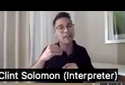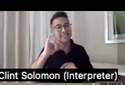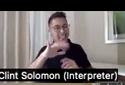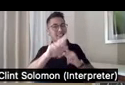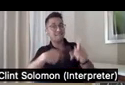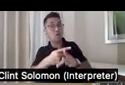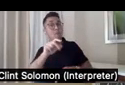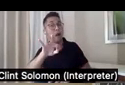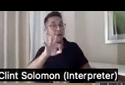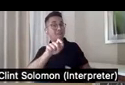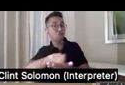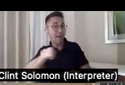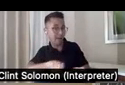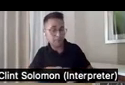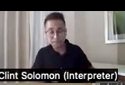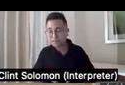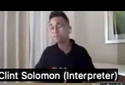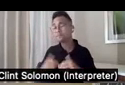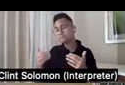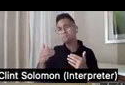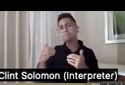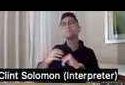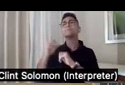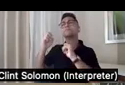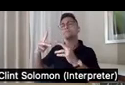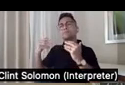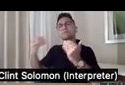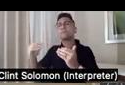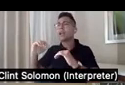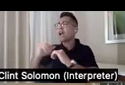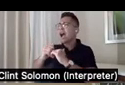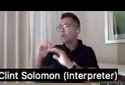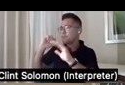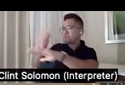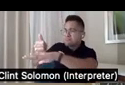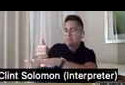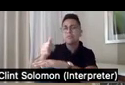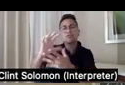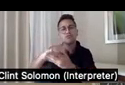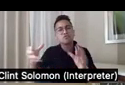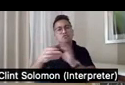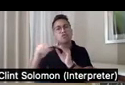on and thinking about how we might implement a story box that corresponds to a book and let's